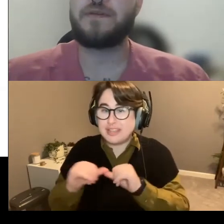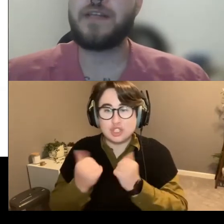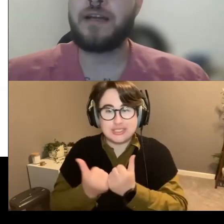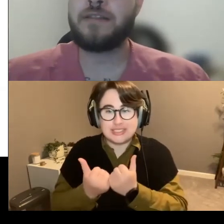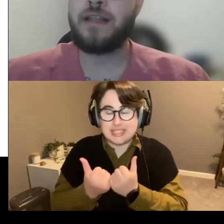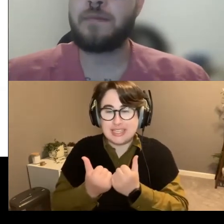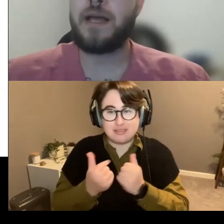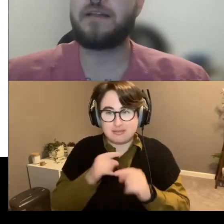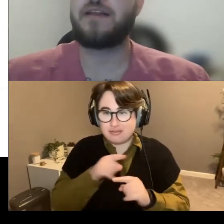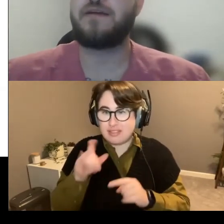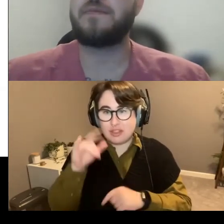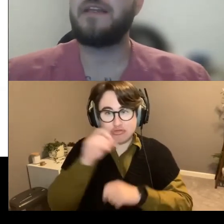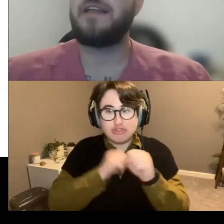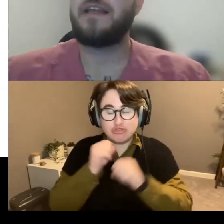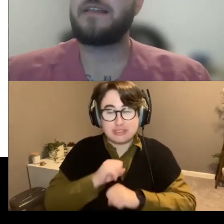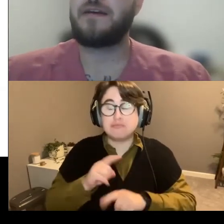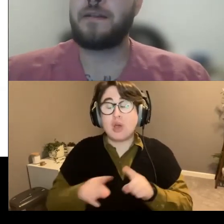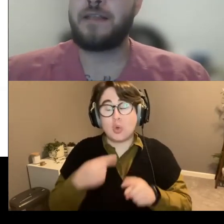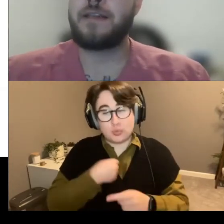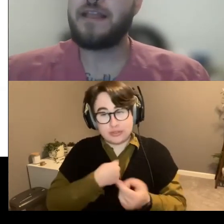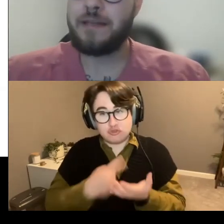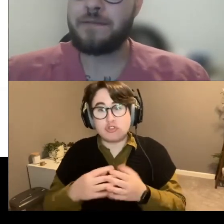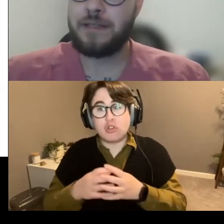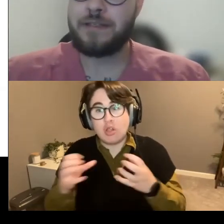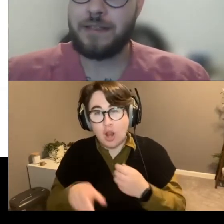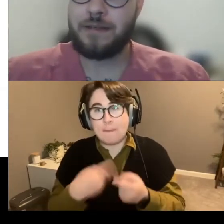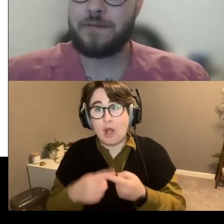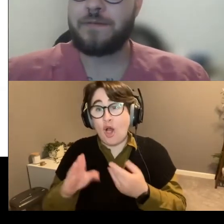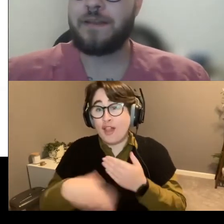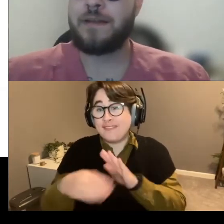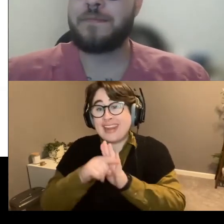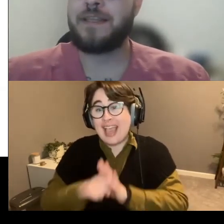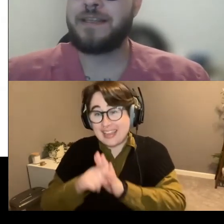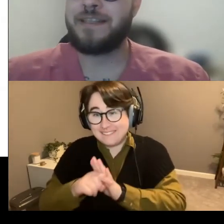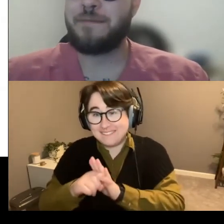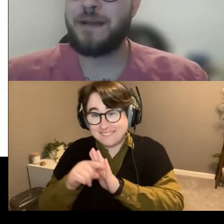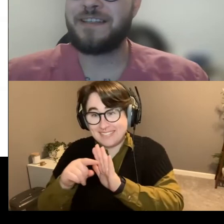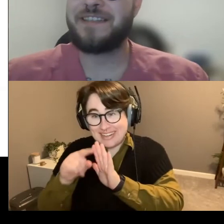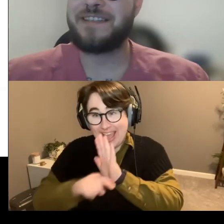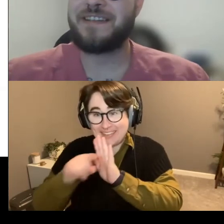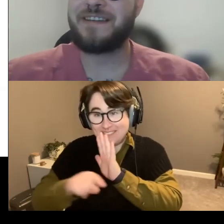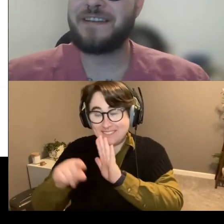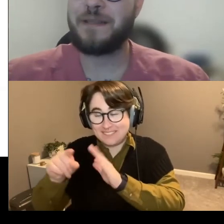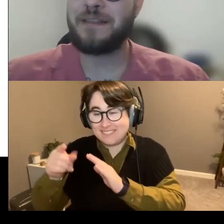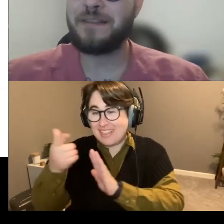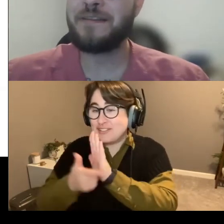but we've talked a lot about all the negative legislative things and policies that are coming through